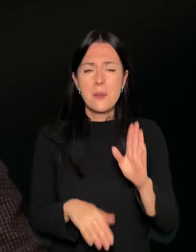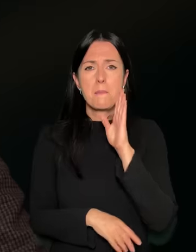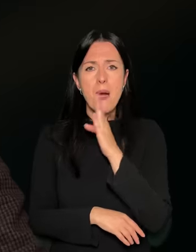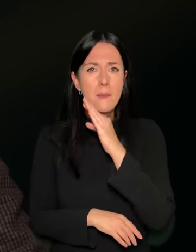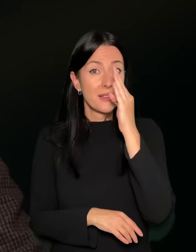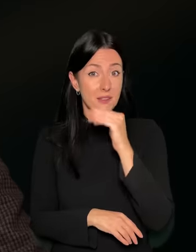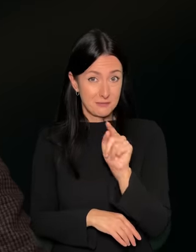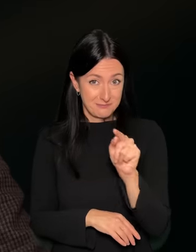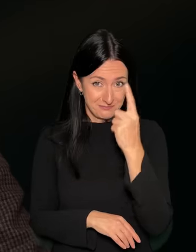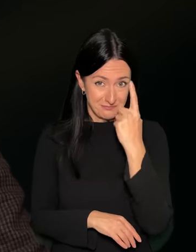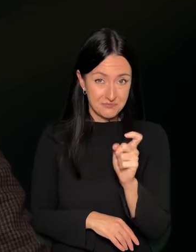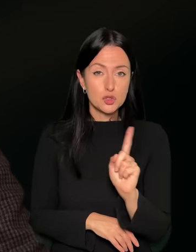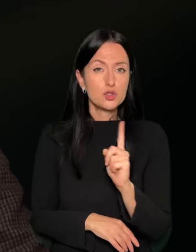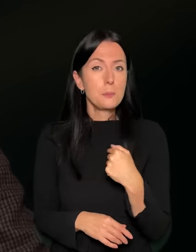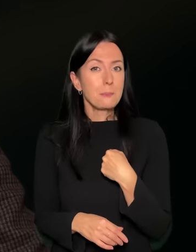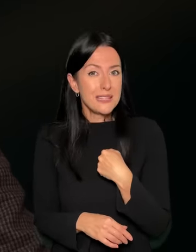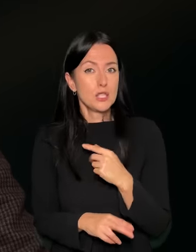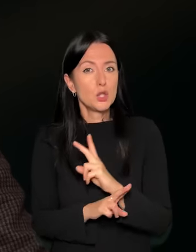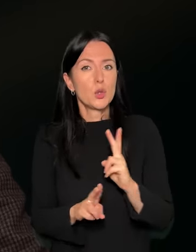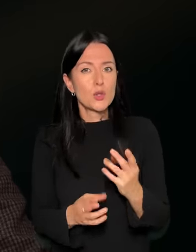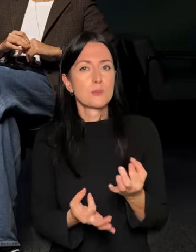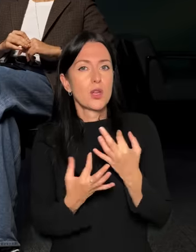A message to my mom and dad is that someone should have explained to me